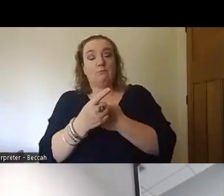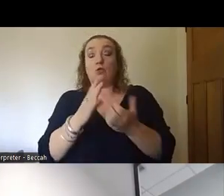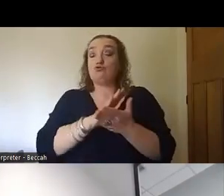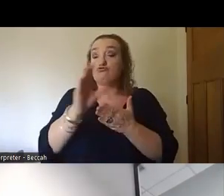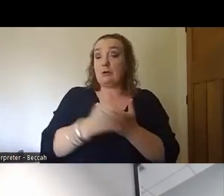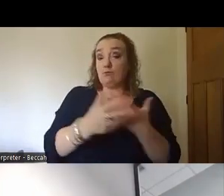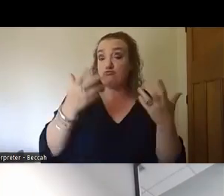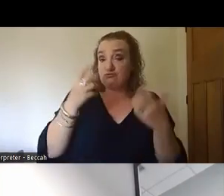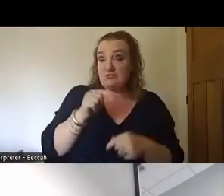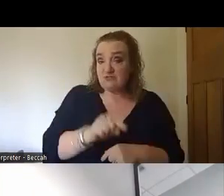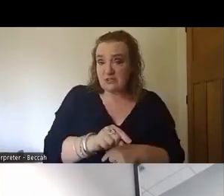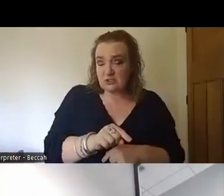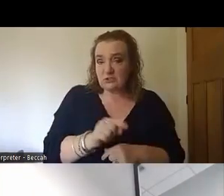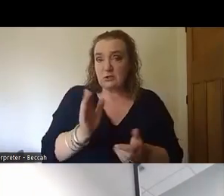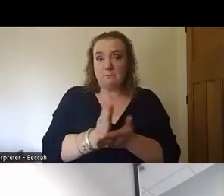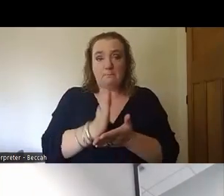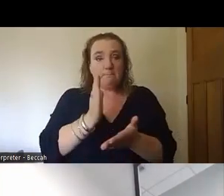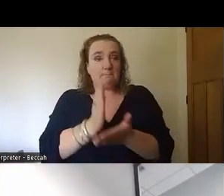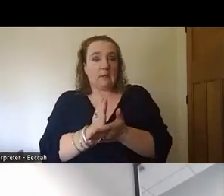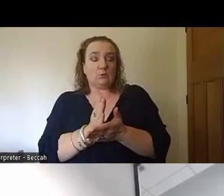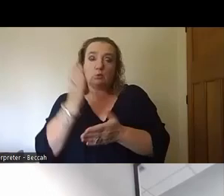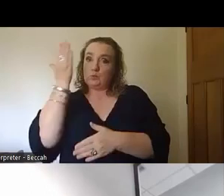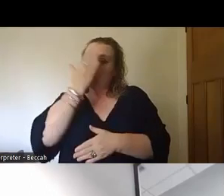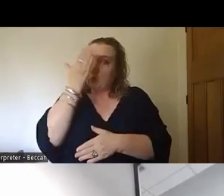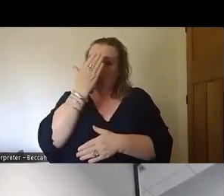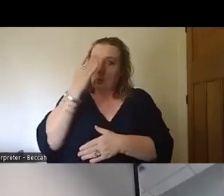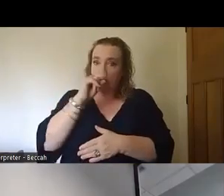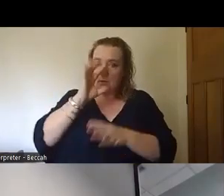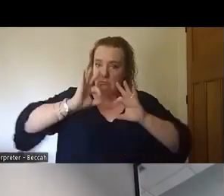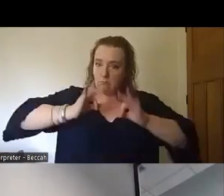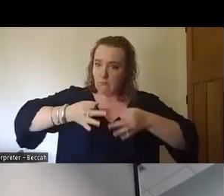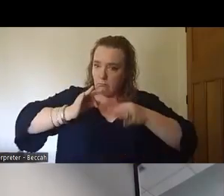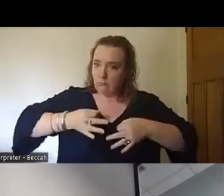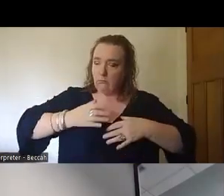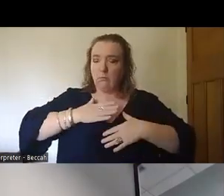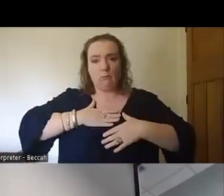for schools to really interrogate their own learning and practise and journey.